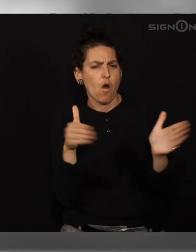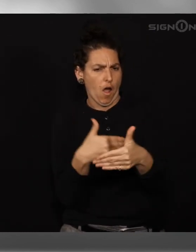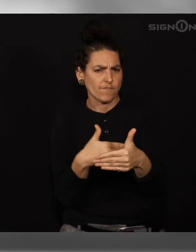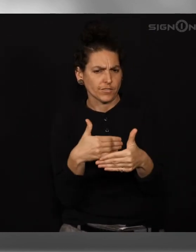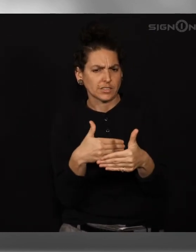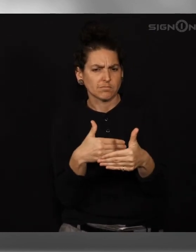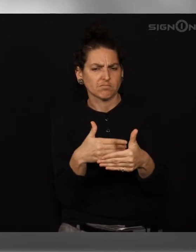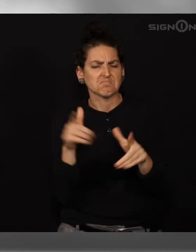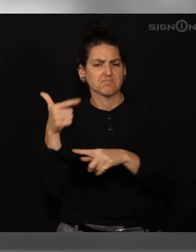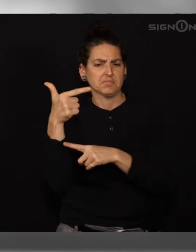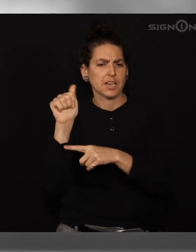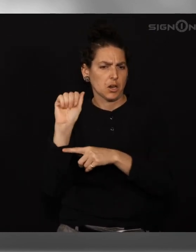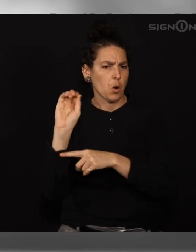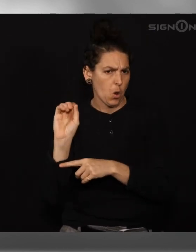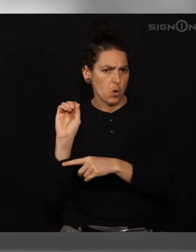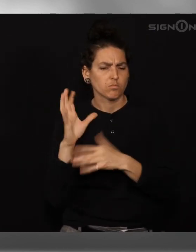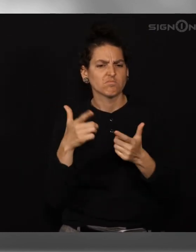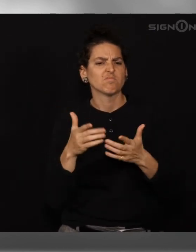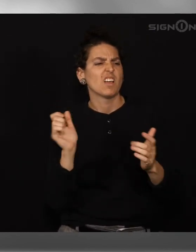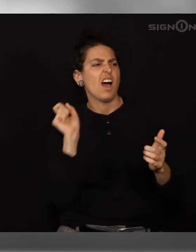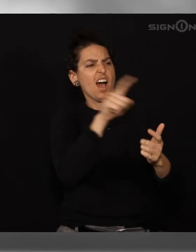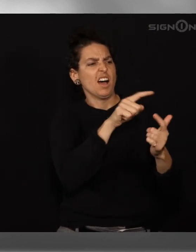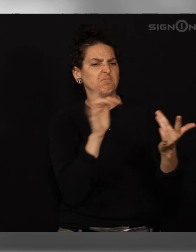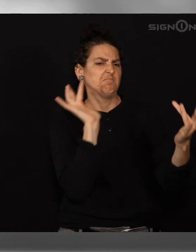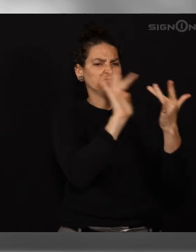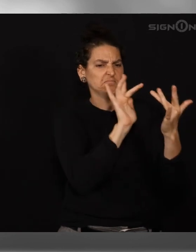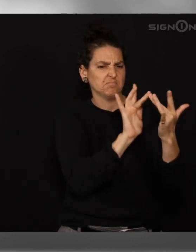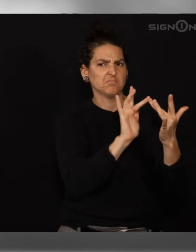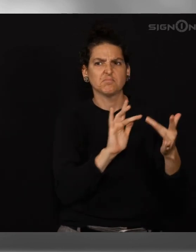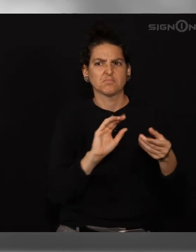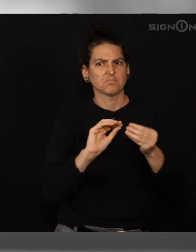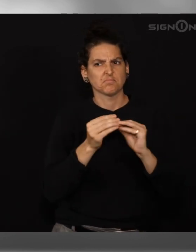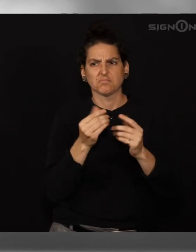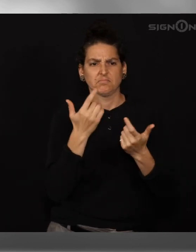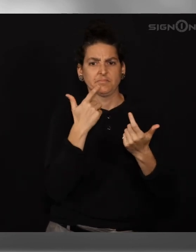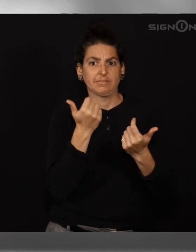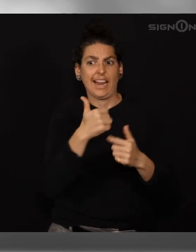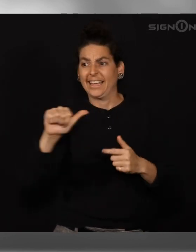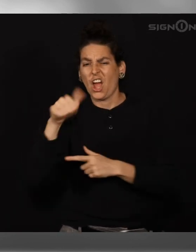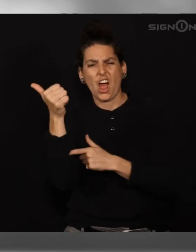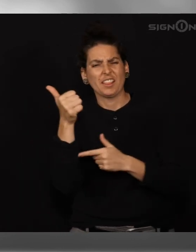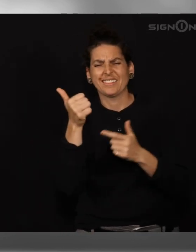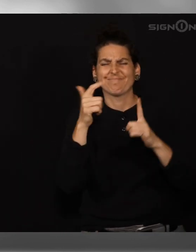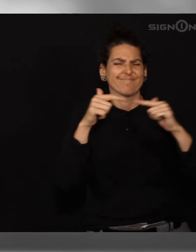requesting an absentee ballot, or any other voting and disability related issue.